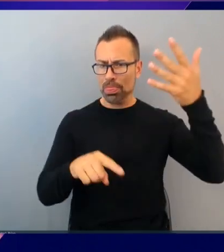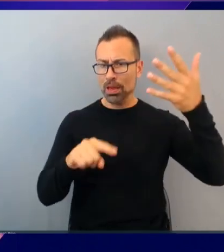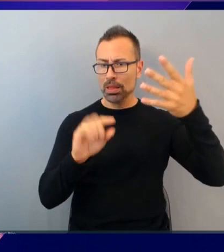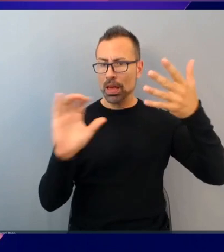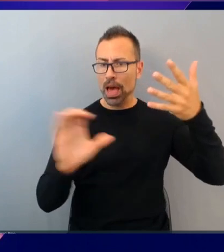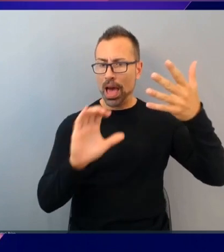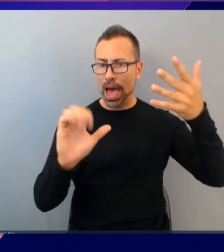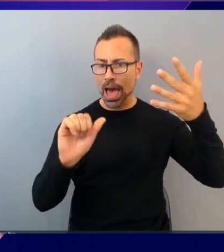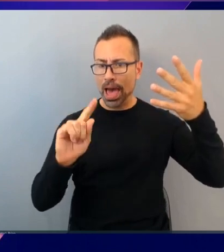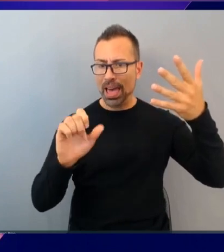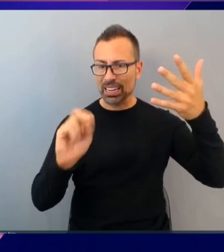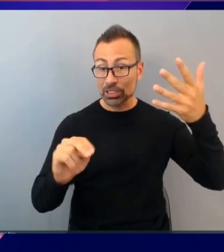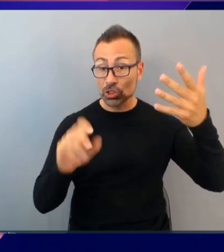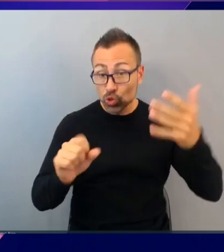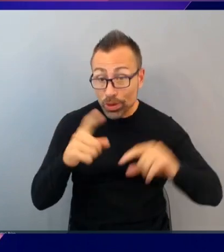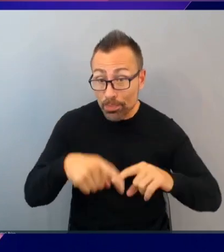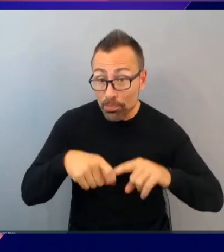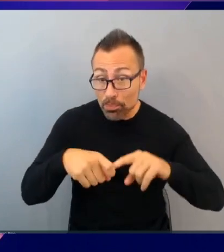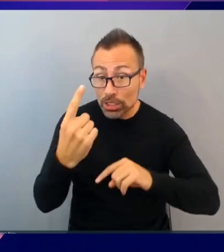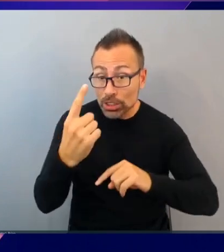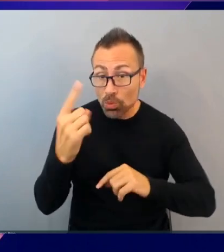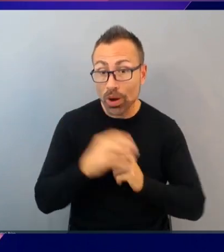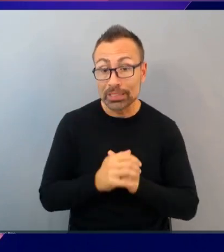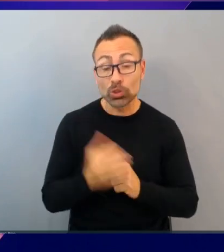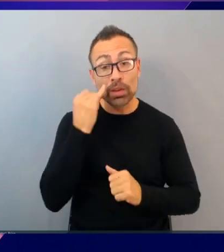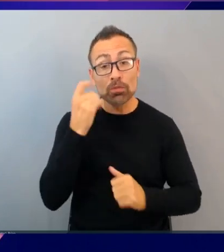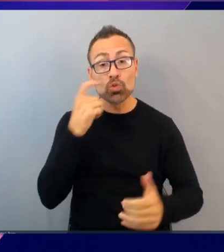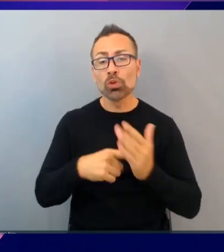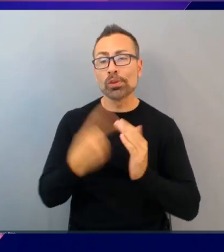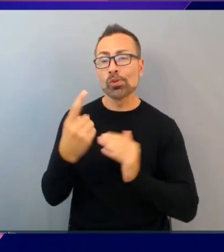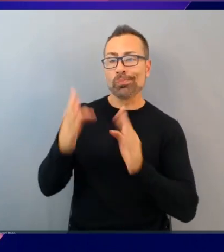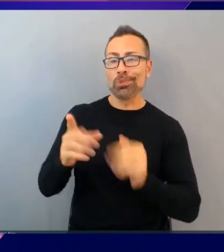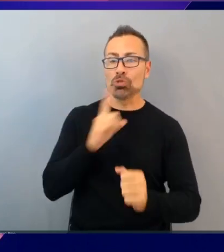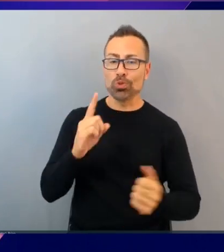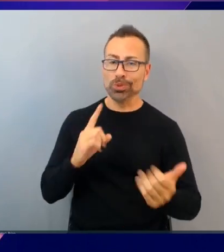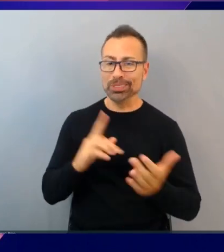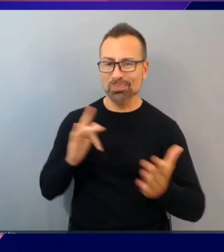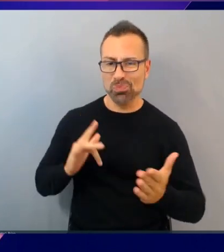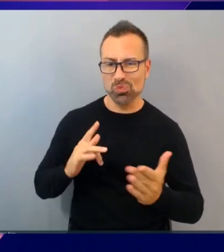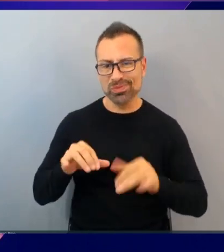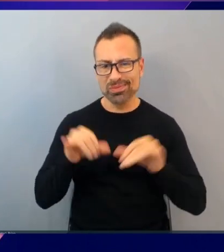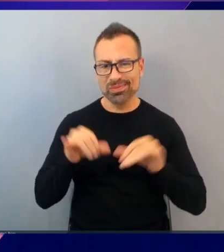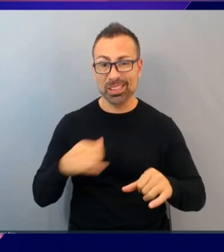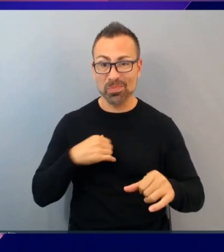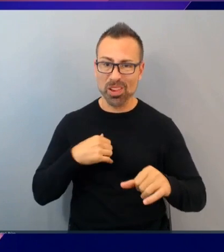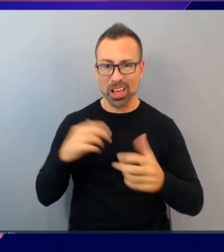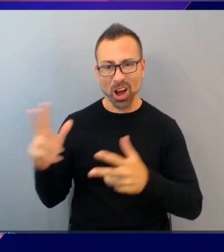if you see one person in particular just misusing the system, they've uploaded 900 models- That's exactly correct.